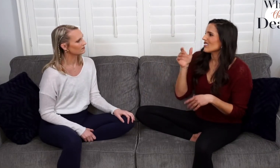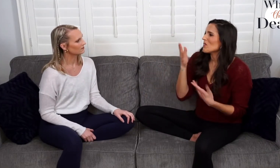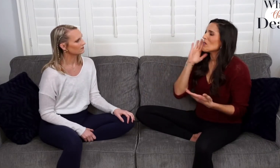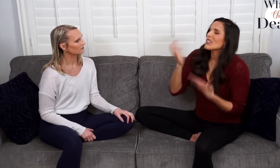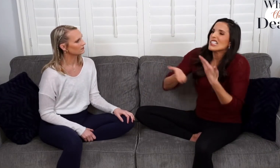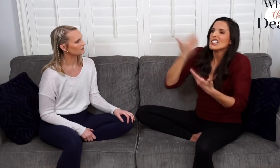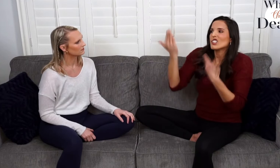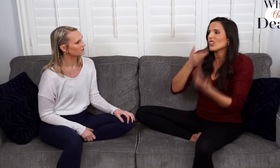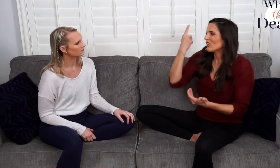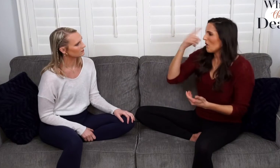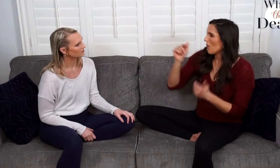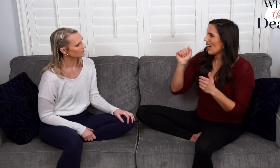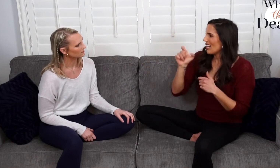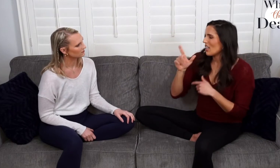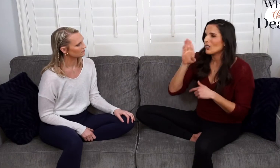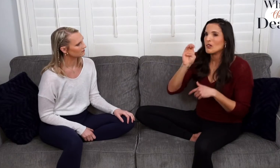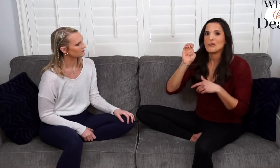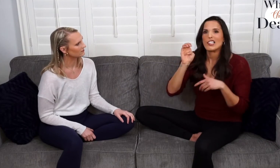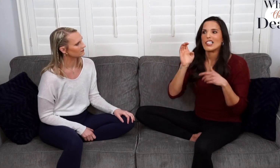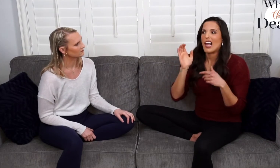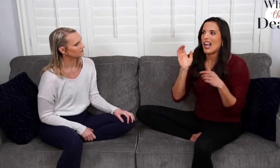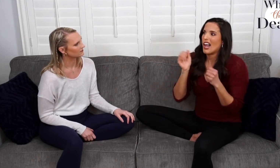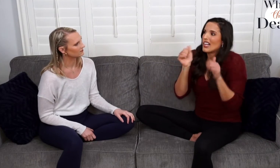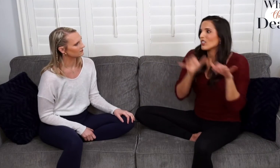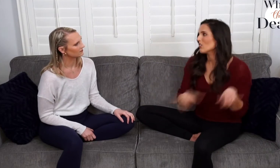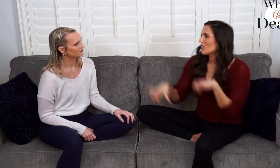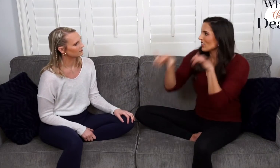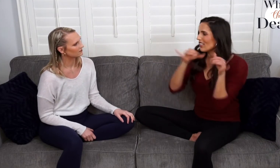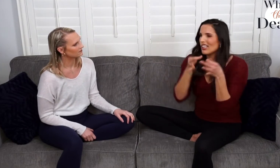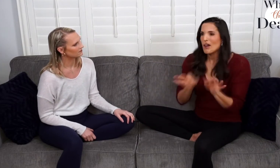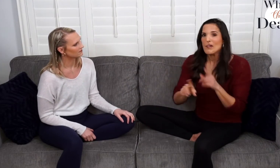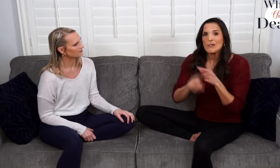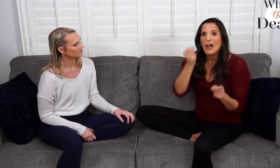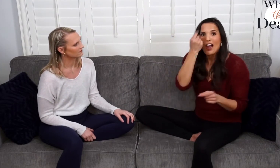it be easier for ASL to be a universal language?”